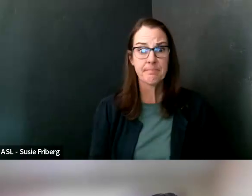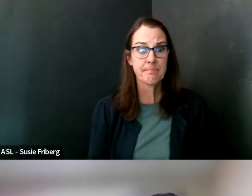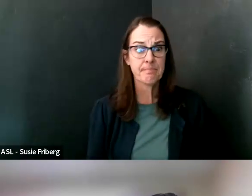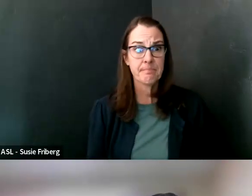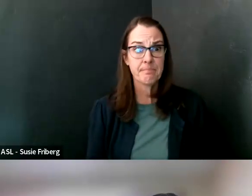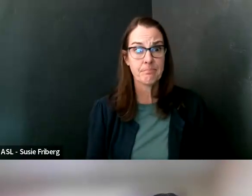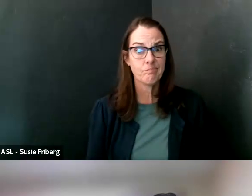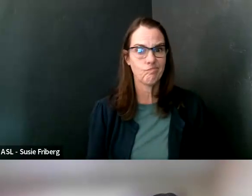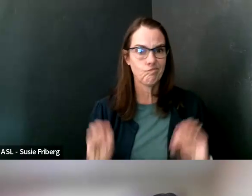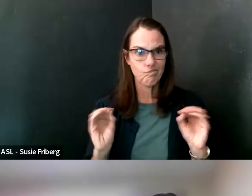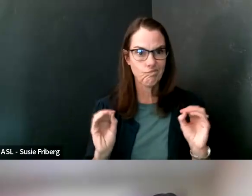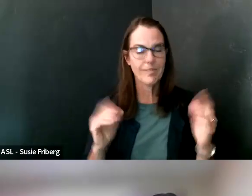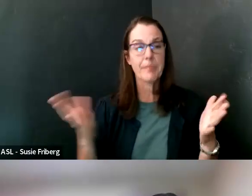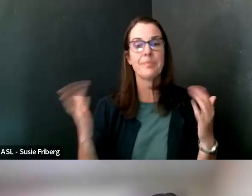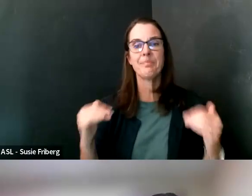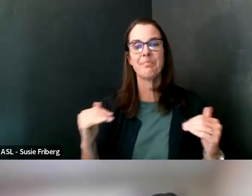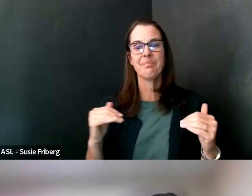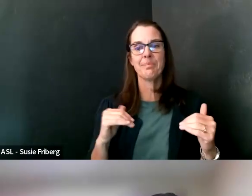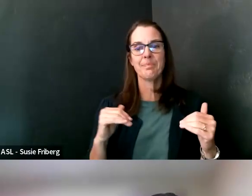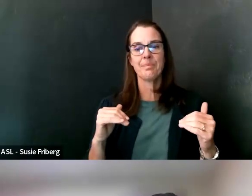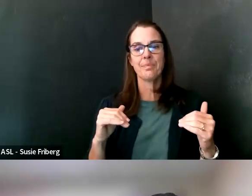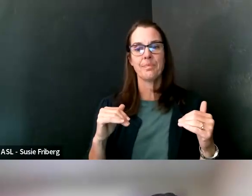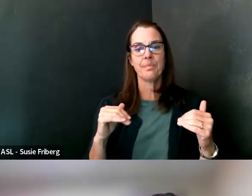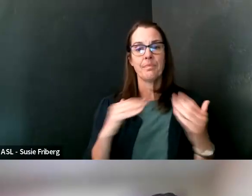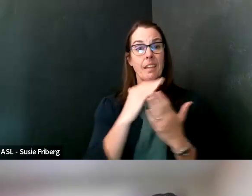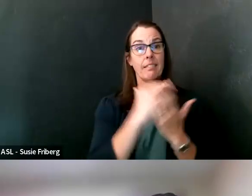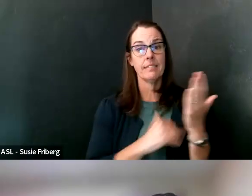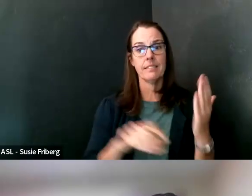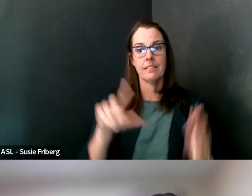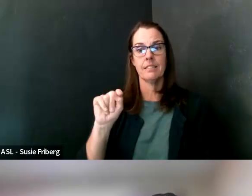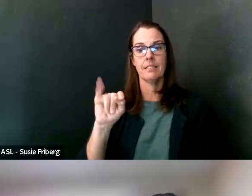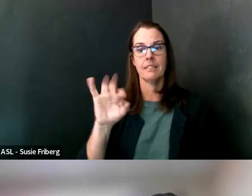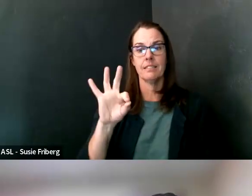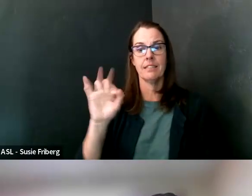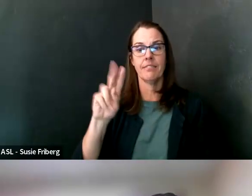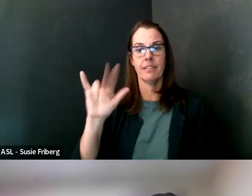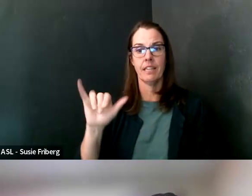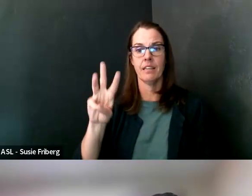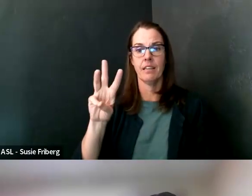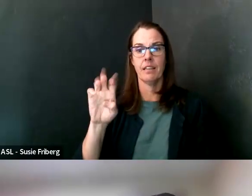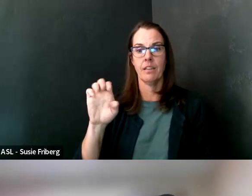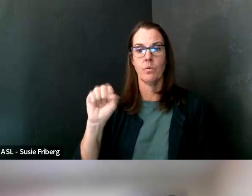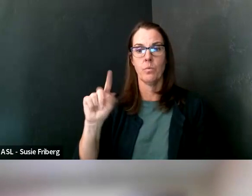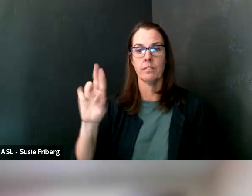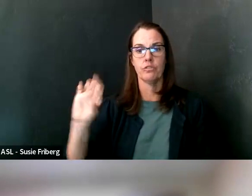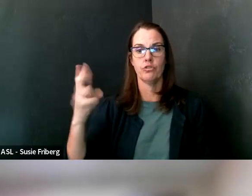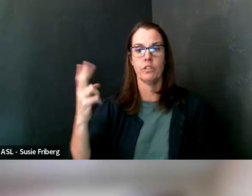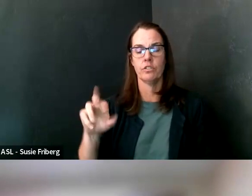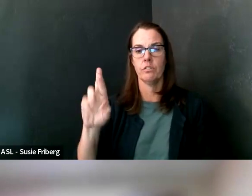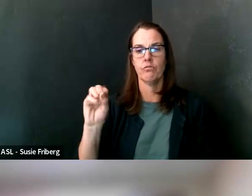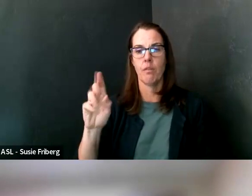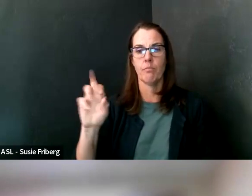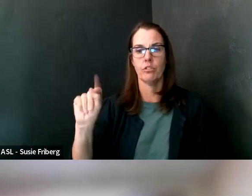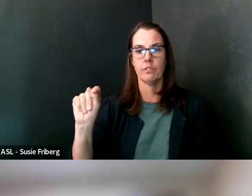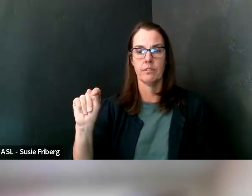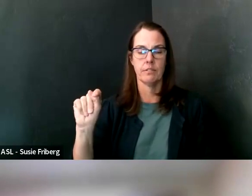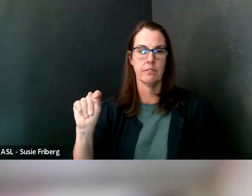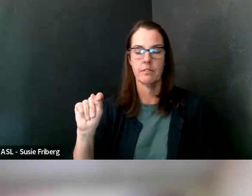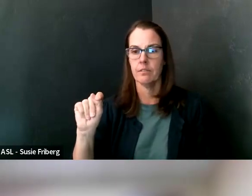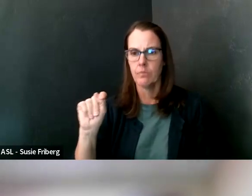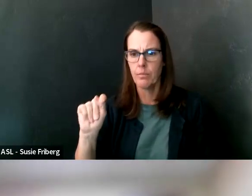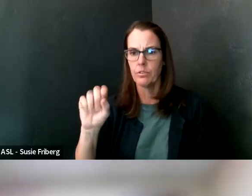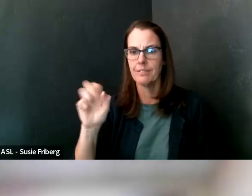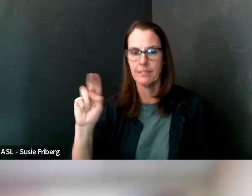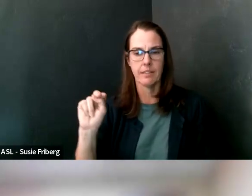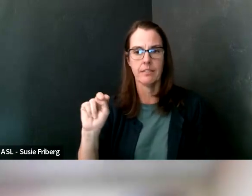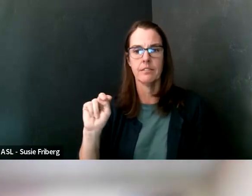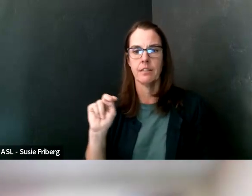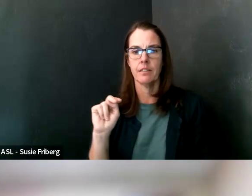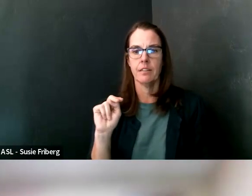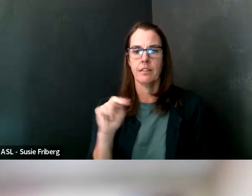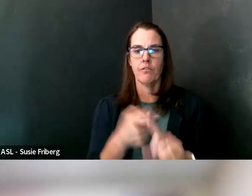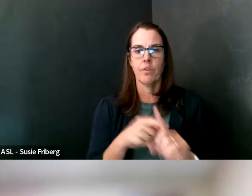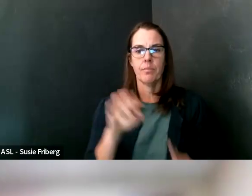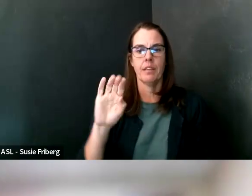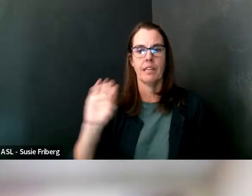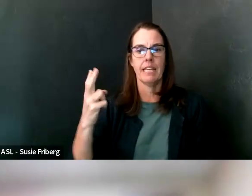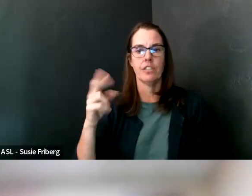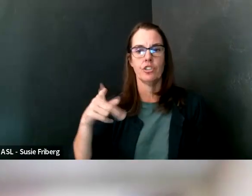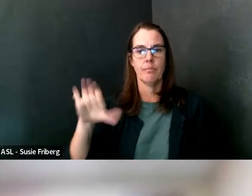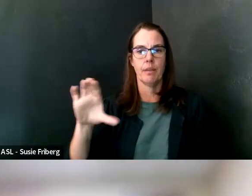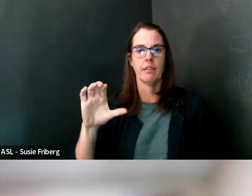Okay, the next uh person on my list is uh Tiffany Wstrich Robertson uh from the EachPIC coalition.